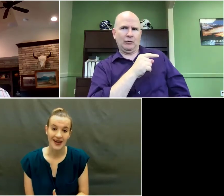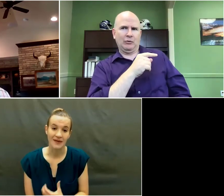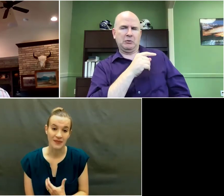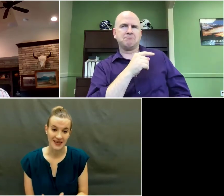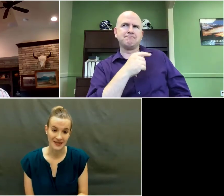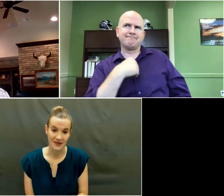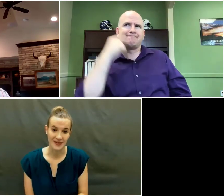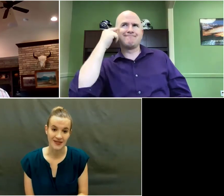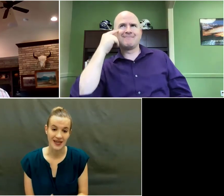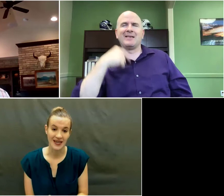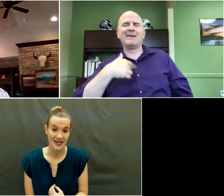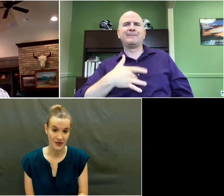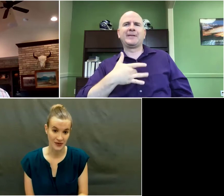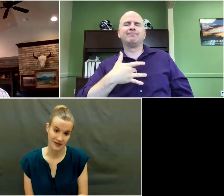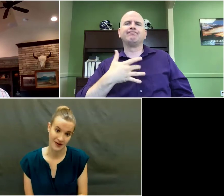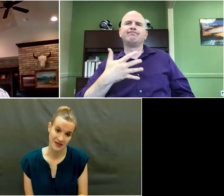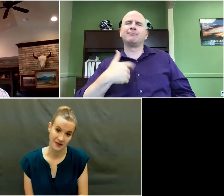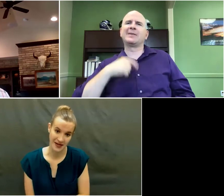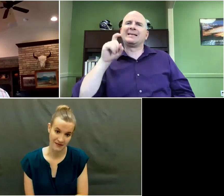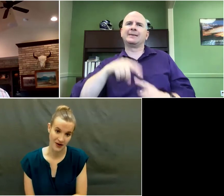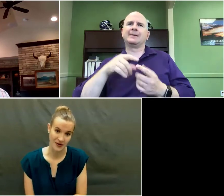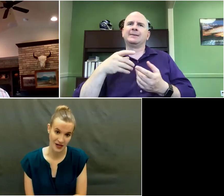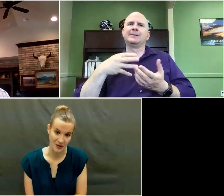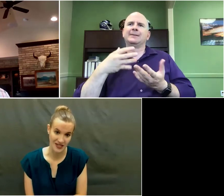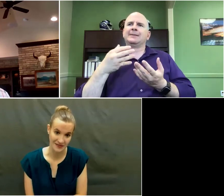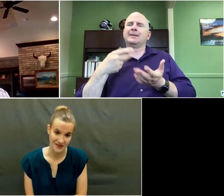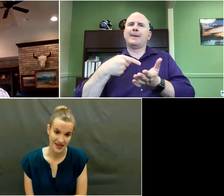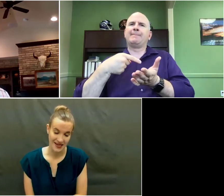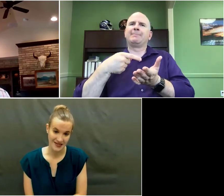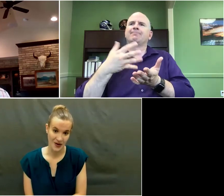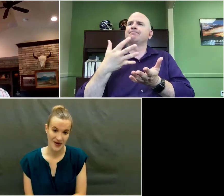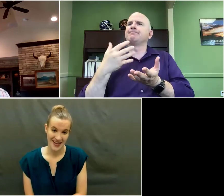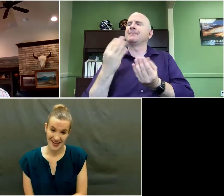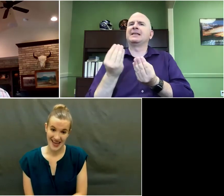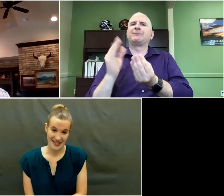a big difference, an integral difference for the Deaf and Hard of Hearing community. So that's what